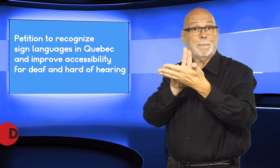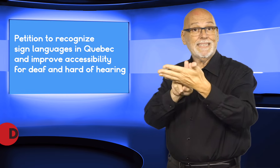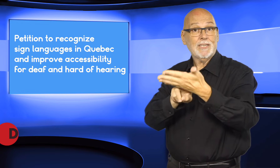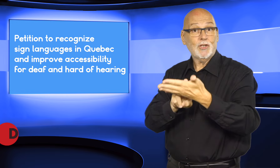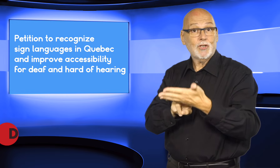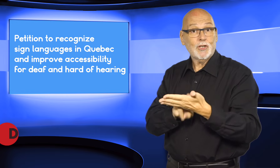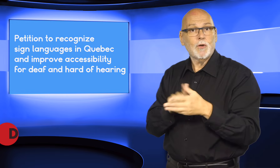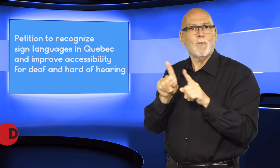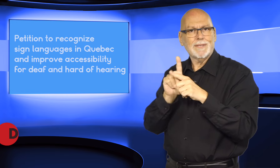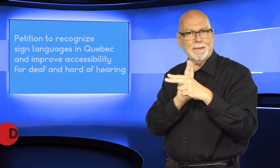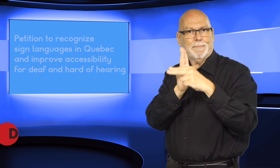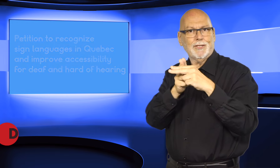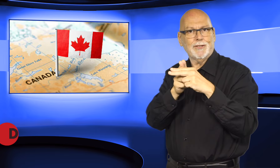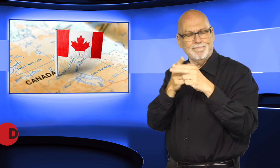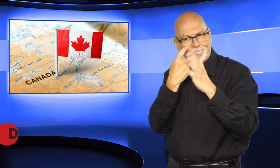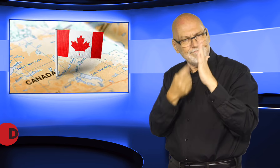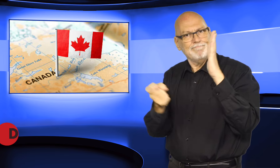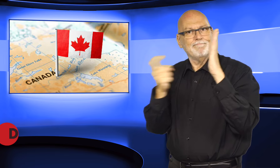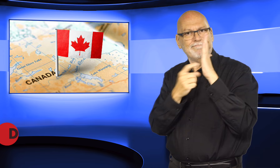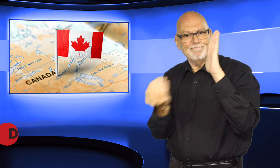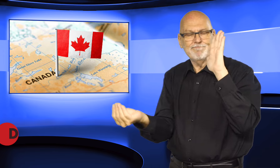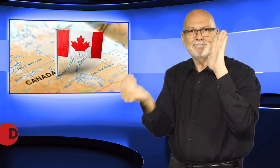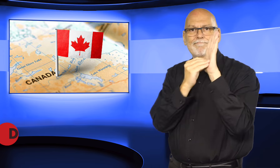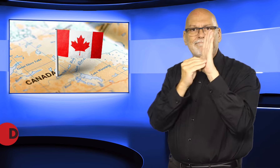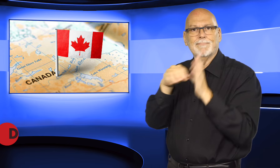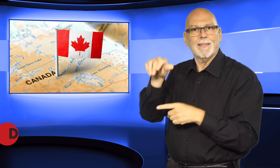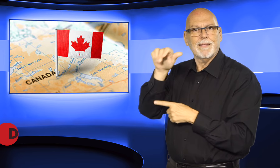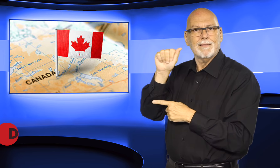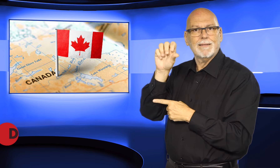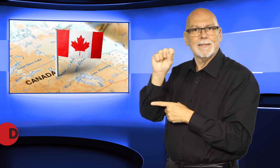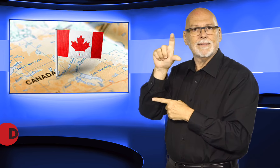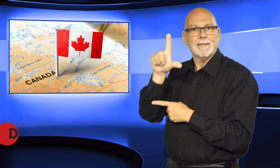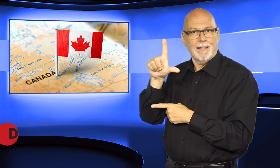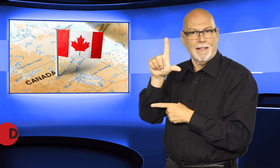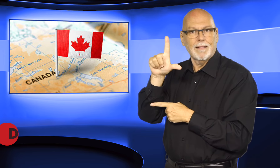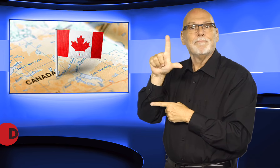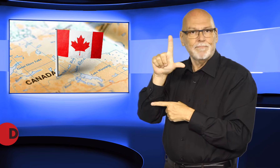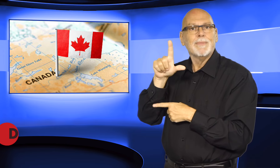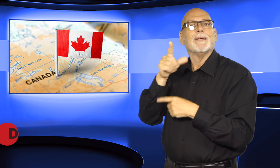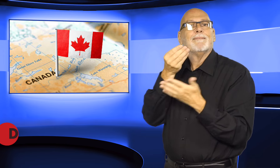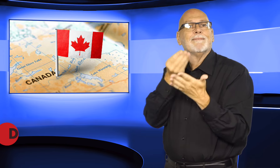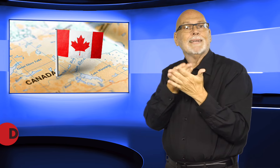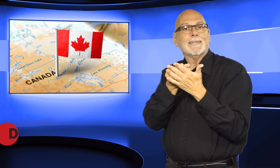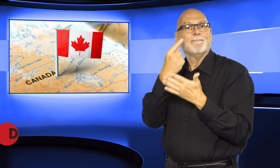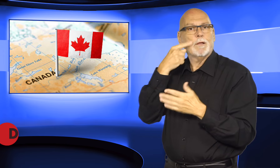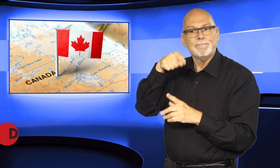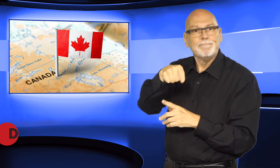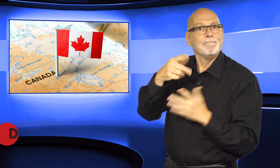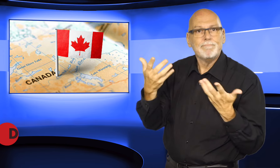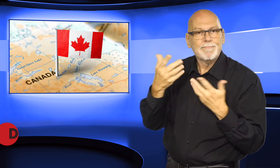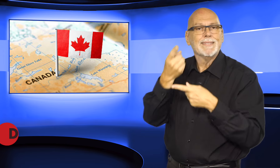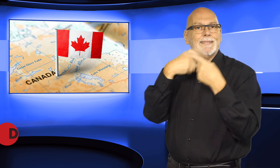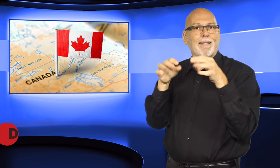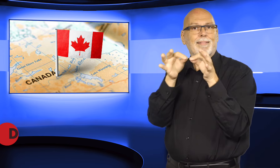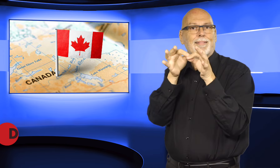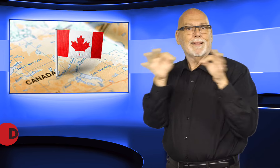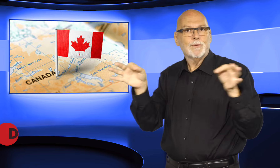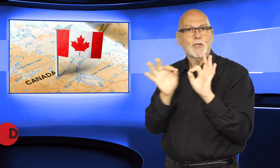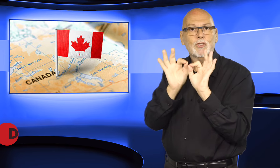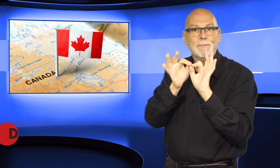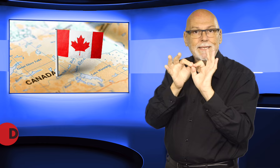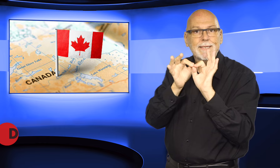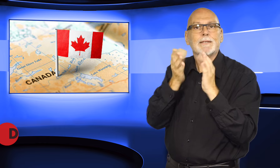The petition also mentions recognizing ASL, funding sign language interpretation